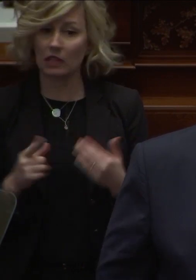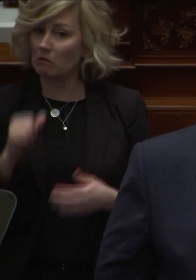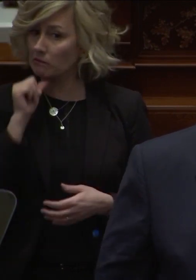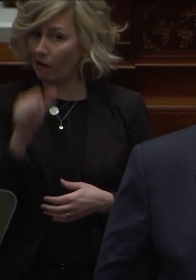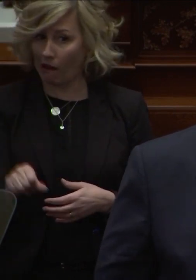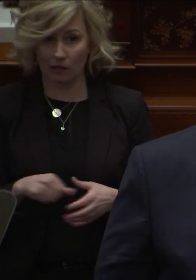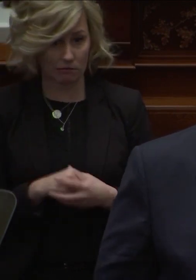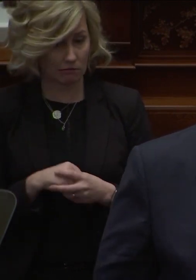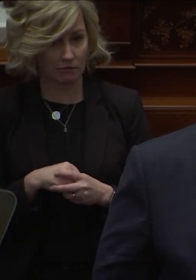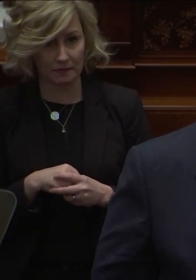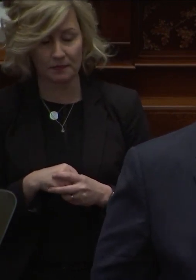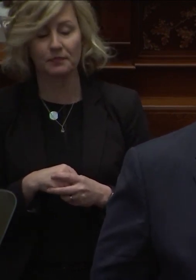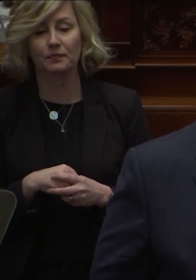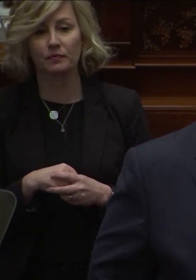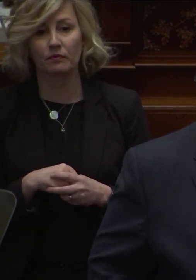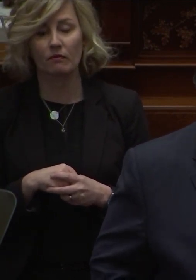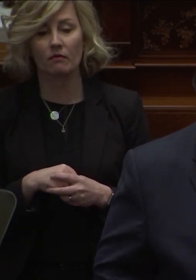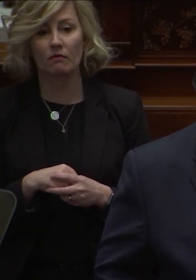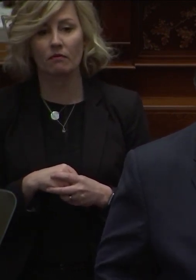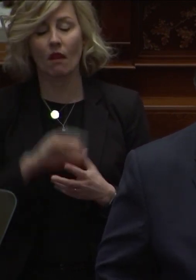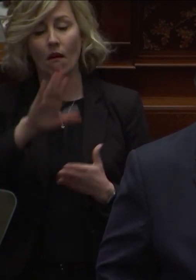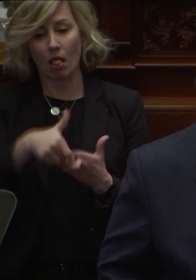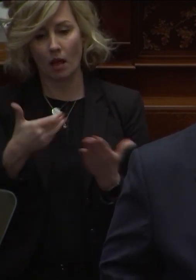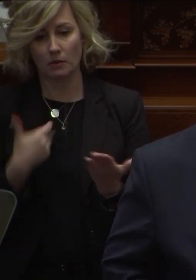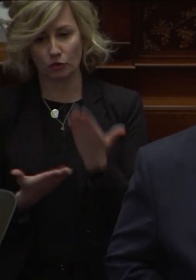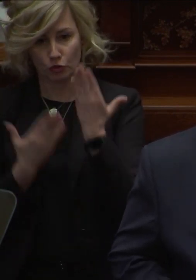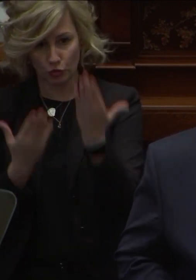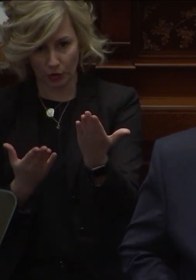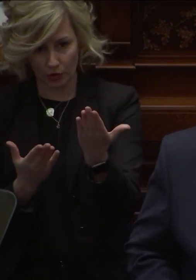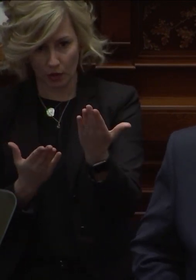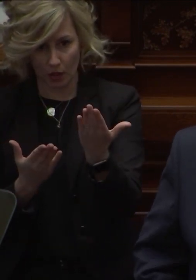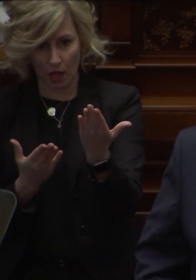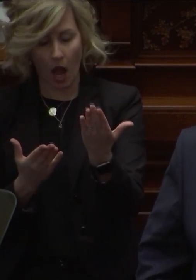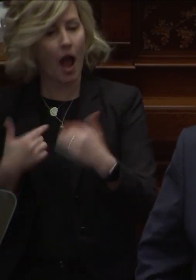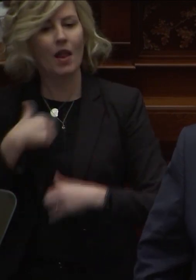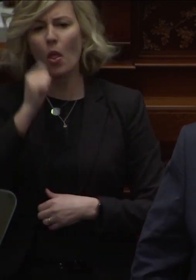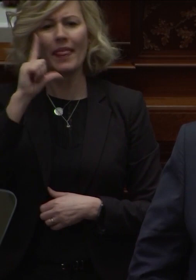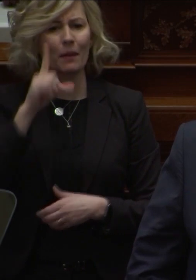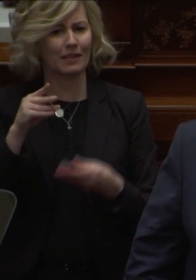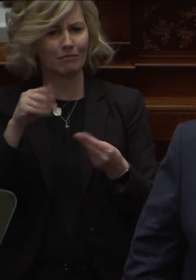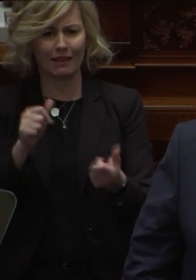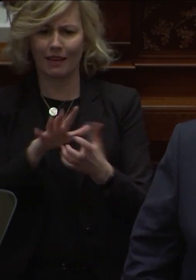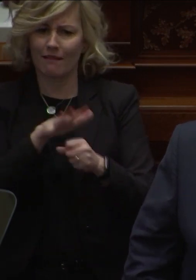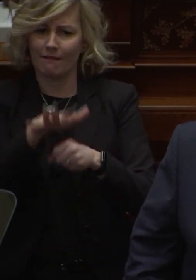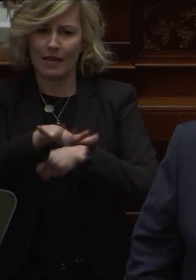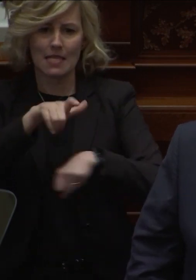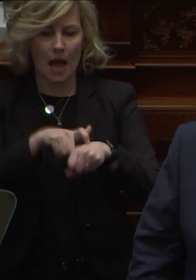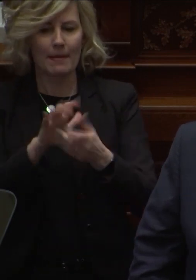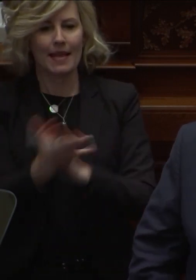PRETTY GOOD DANCERS. SOME OF US, NOT SO MUCH! ALL I AM SUGGESTING